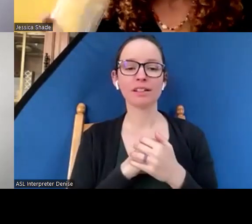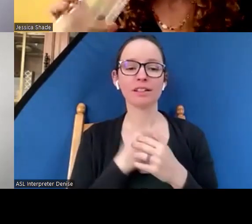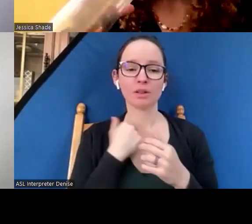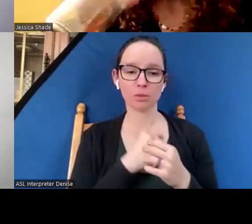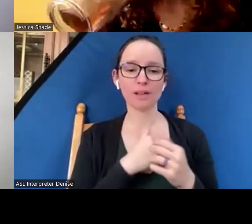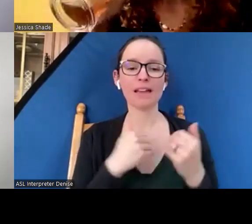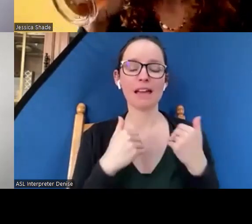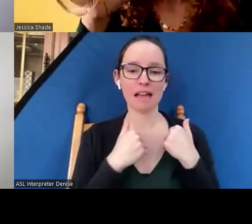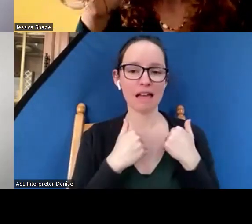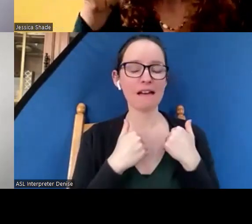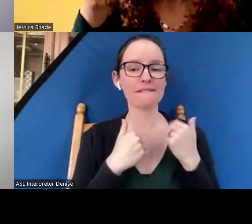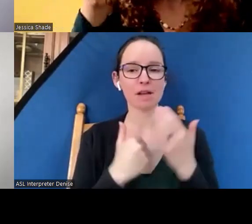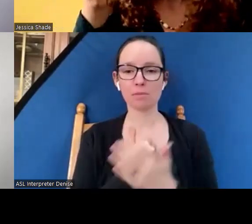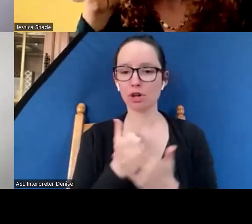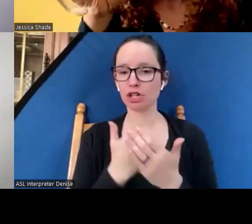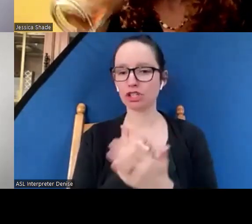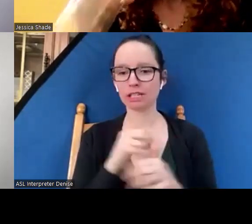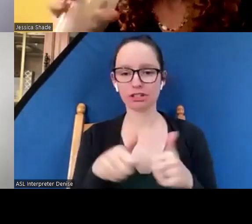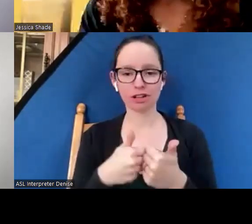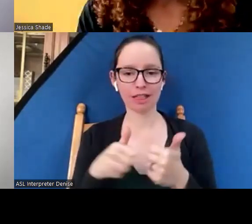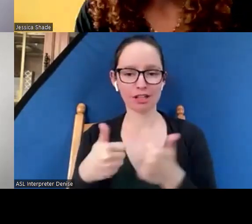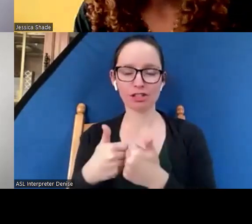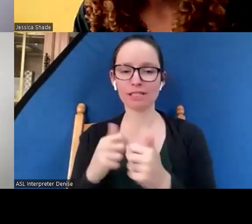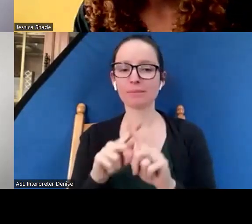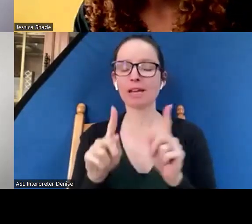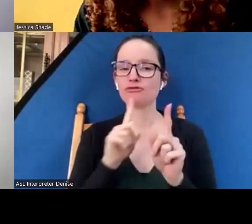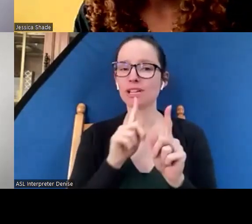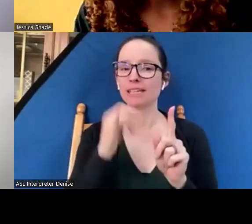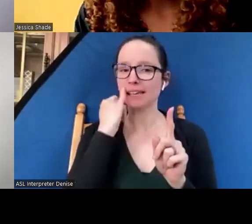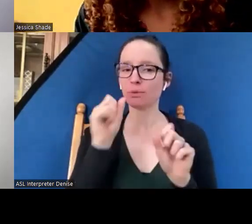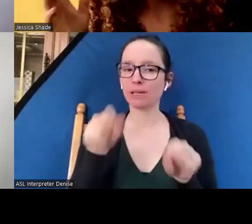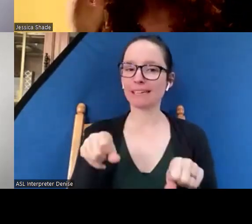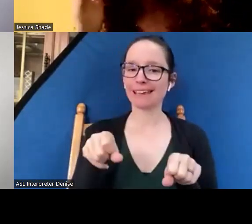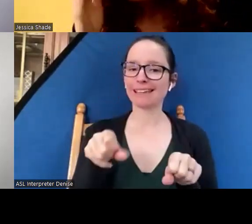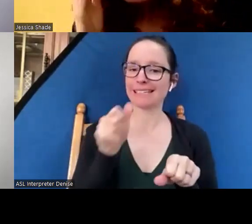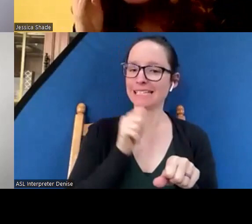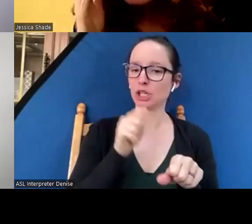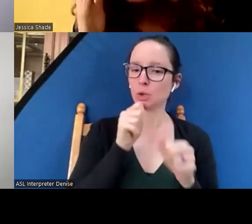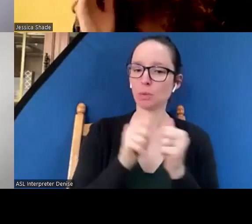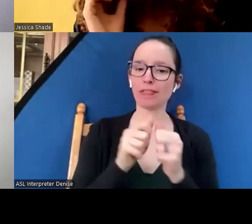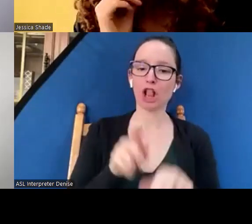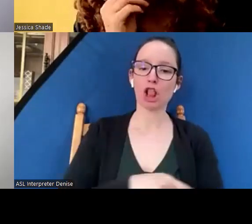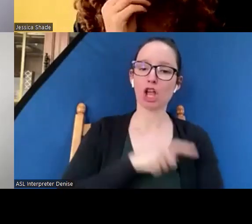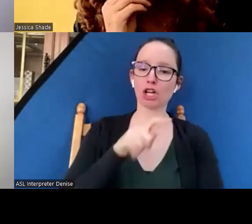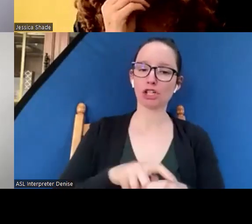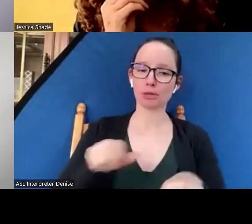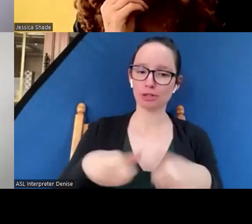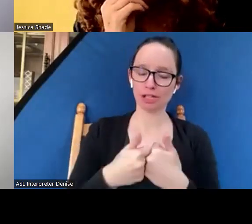like if we can deal with these long-term challenges, we'll have more capacity to be agile and responsive I think.